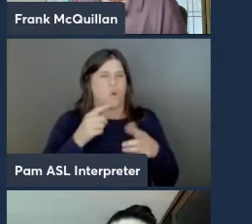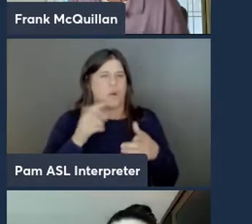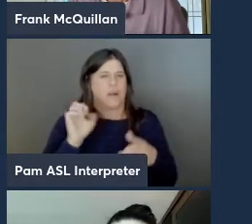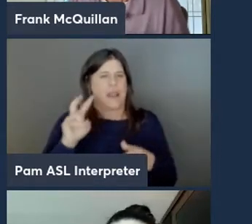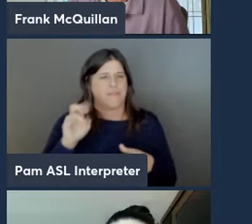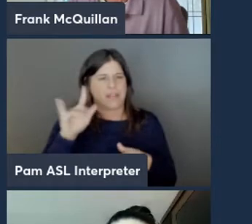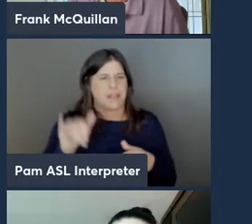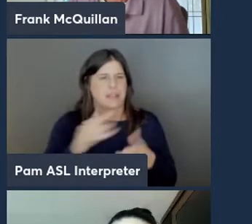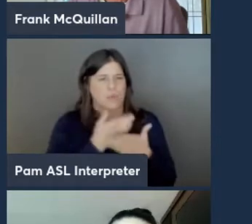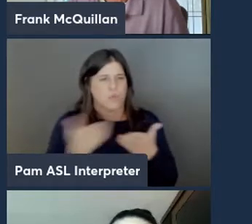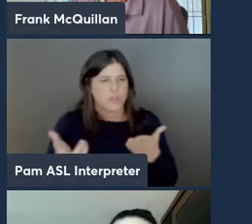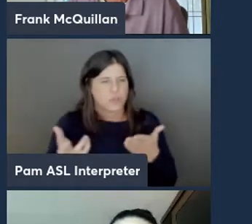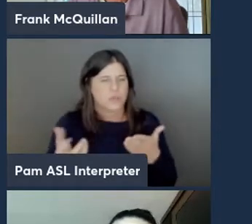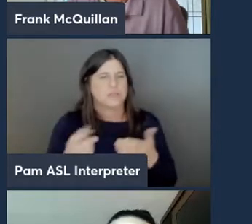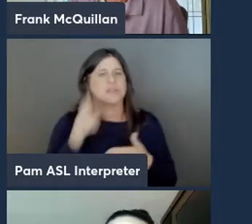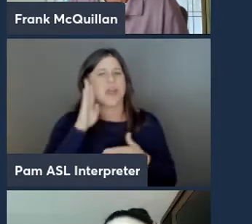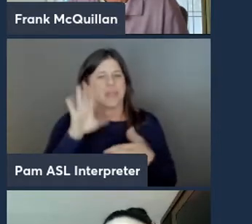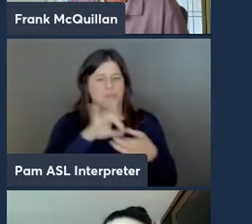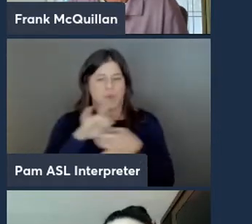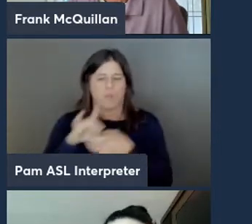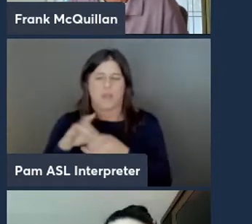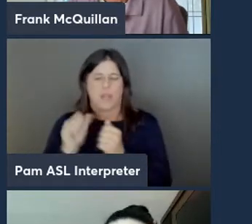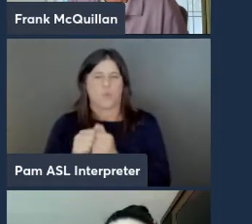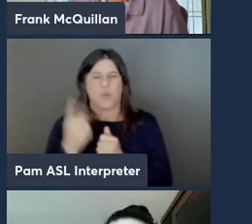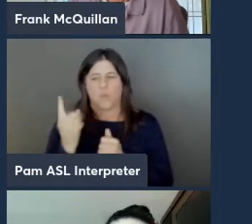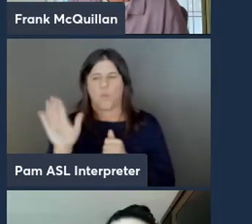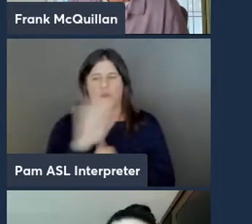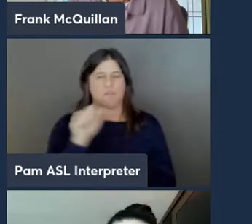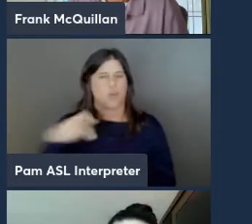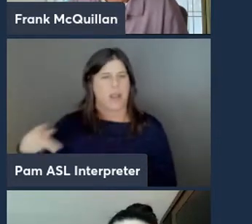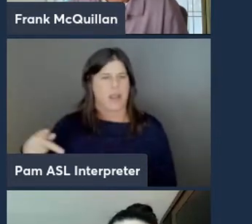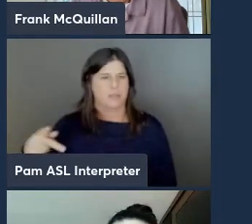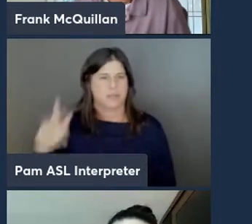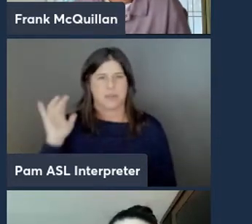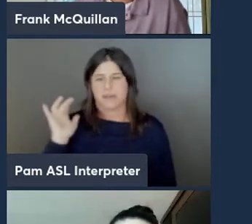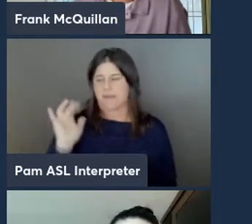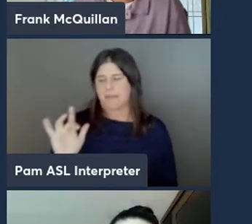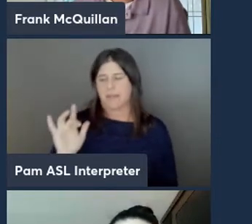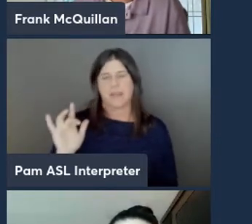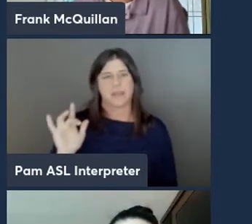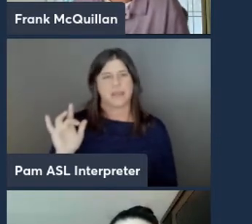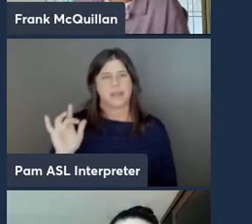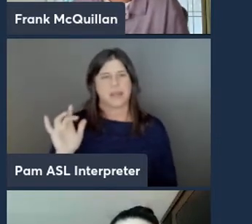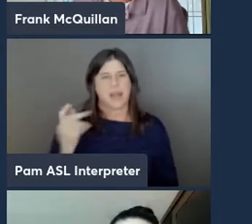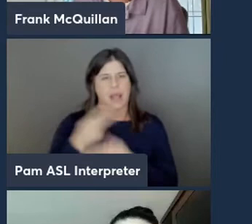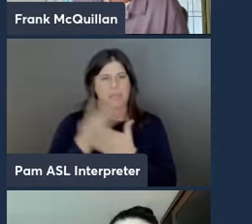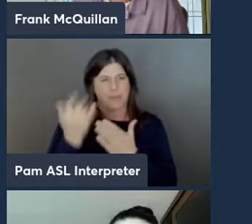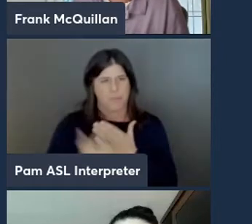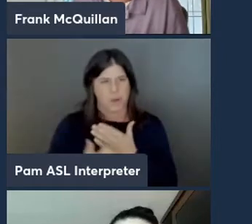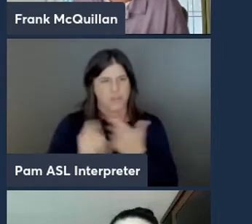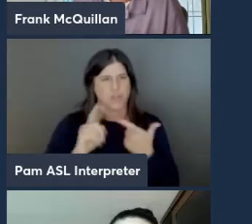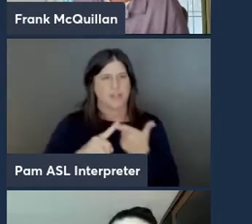And they're gonna be related to one of your applications. When you click into a project, you'll be greeted with a list of three